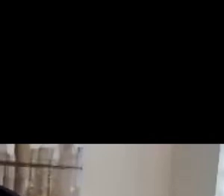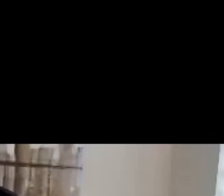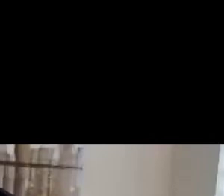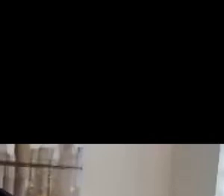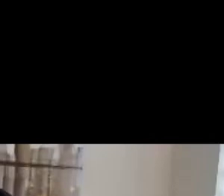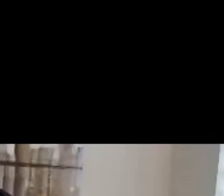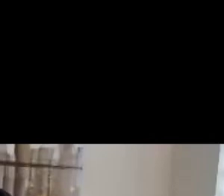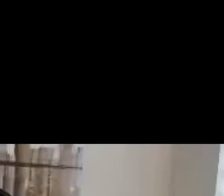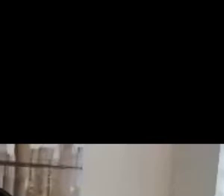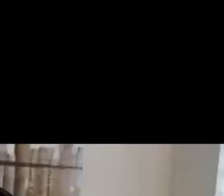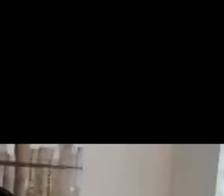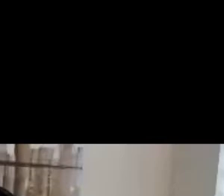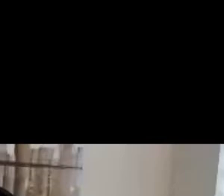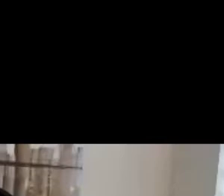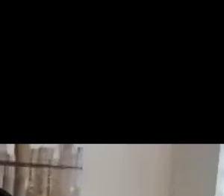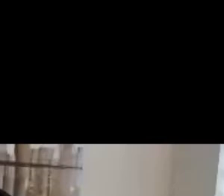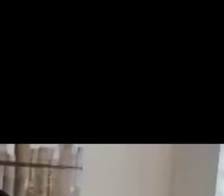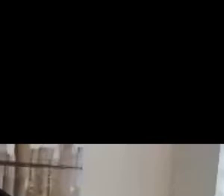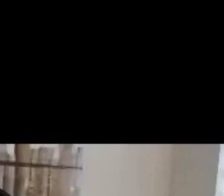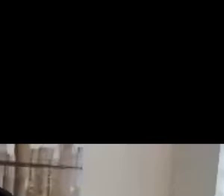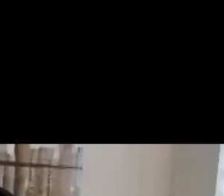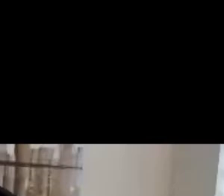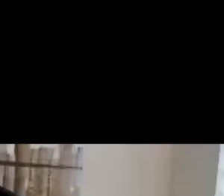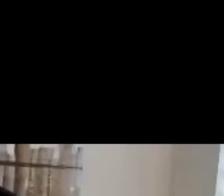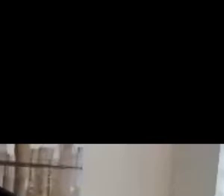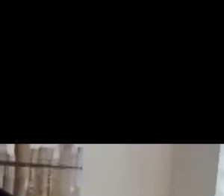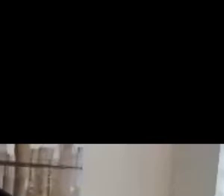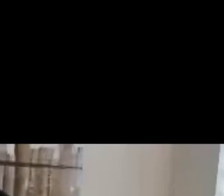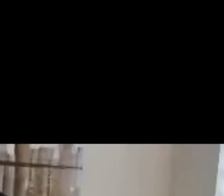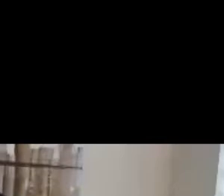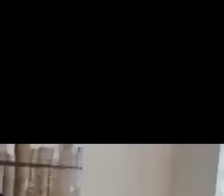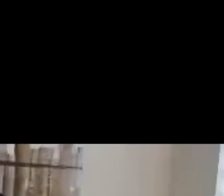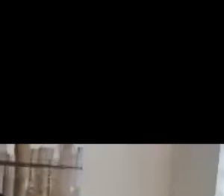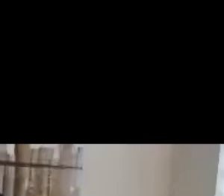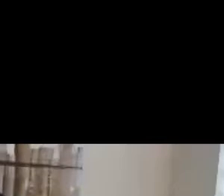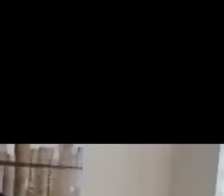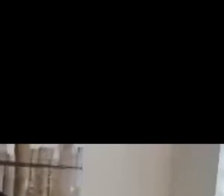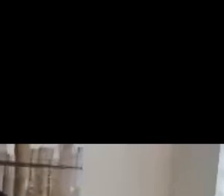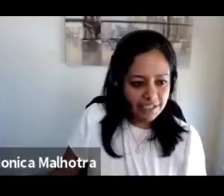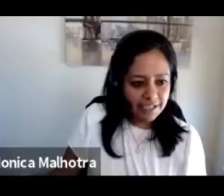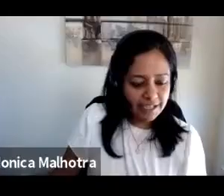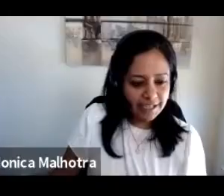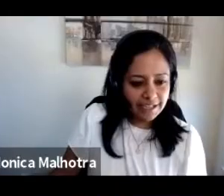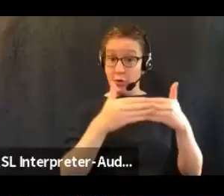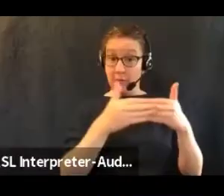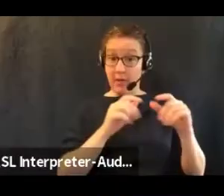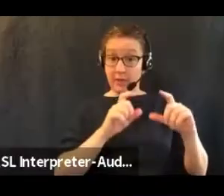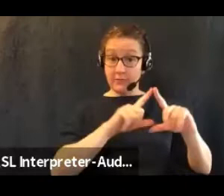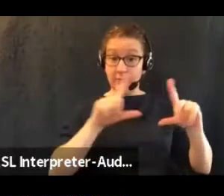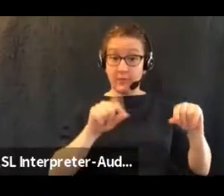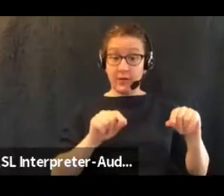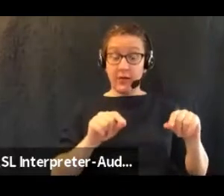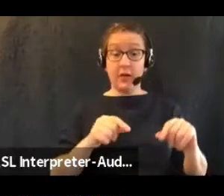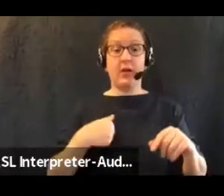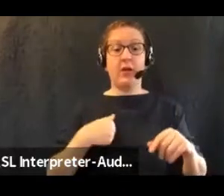Johileny, if you want to pull up the slides, and we'll start first with David Levin. David, can you hear us?